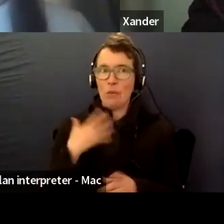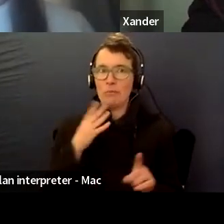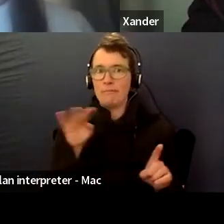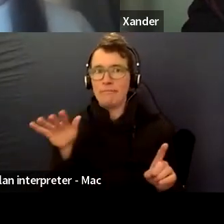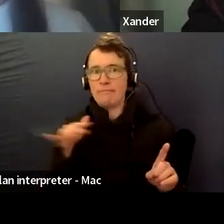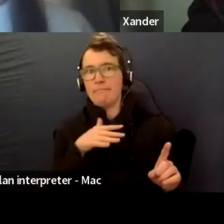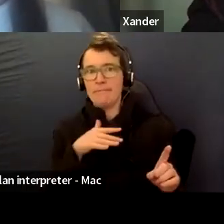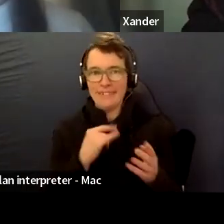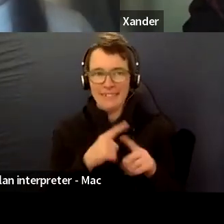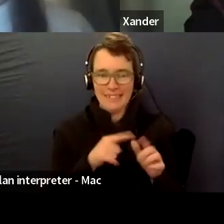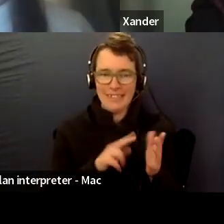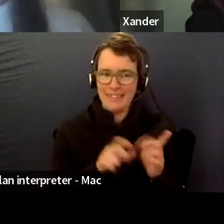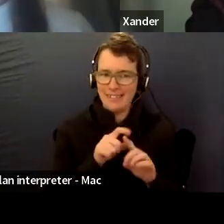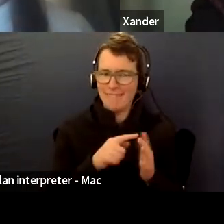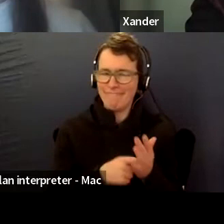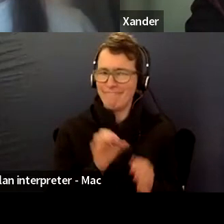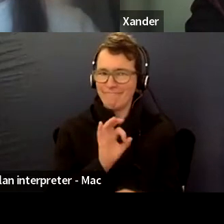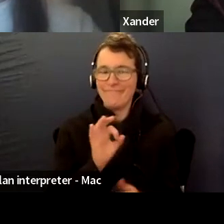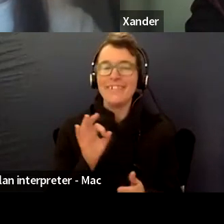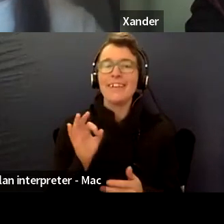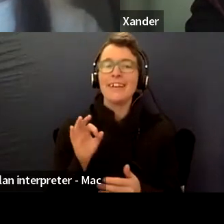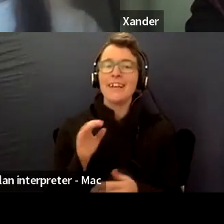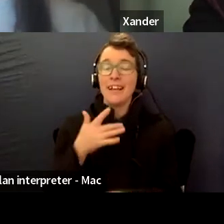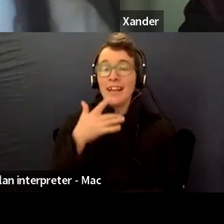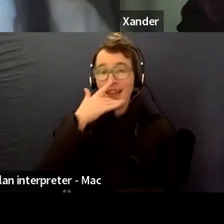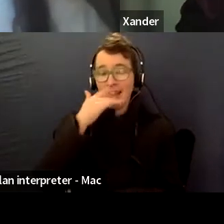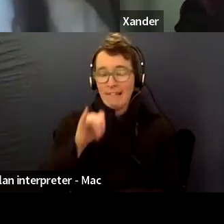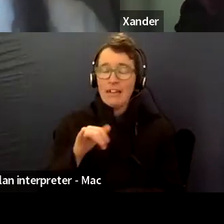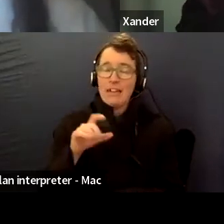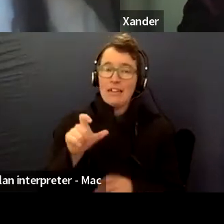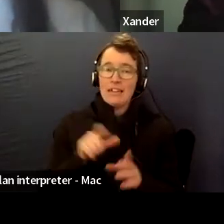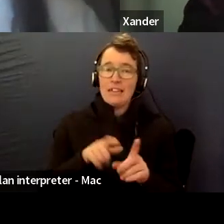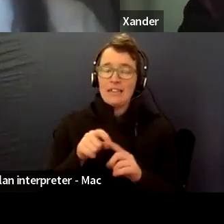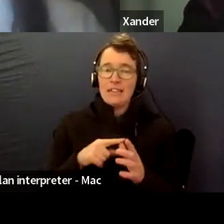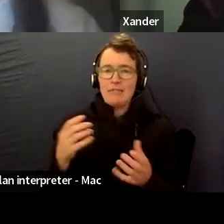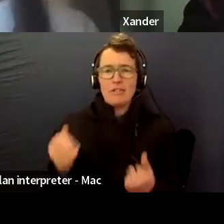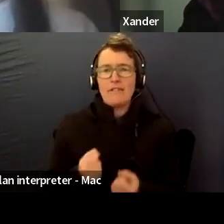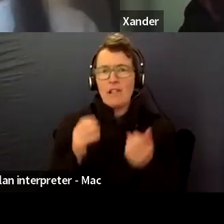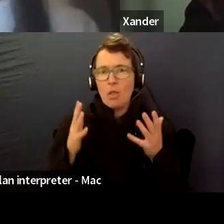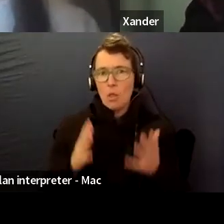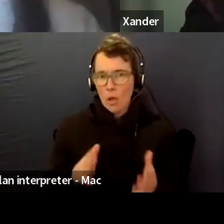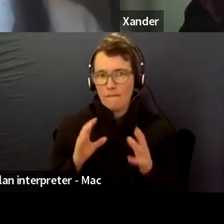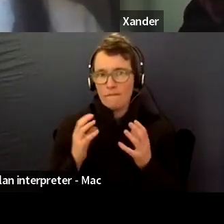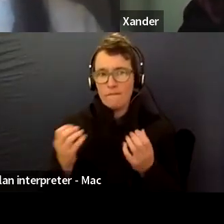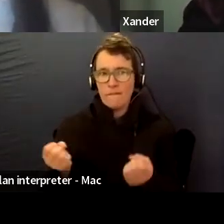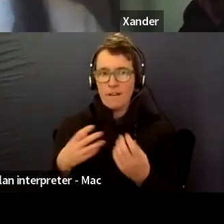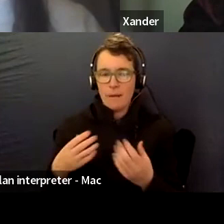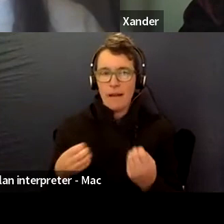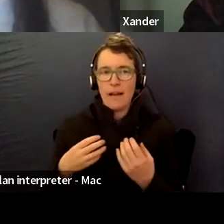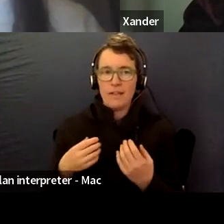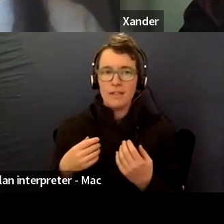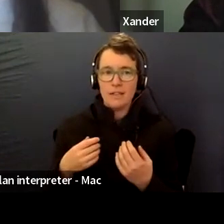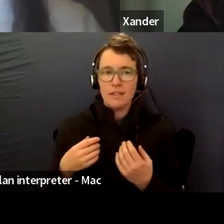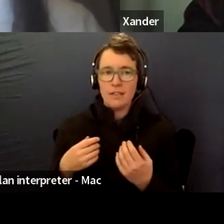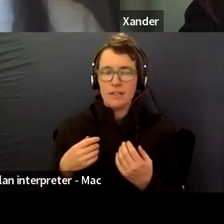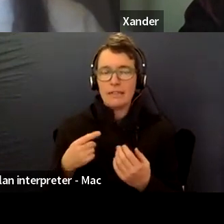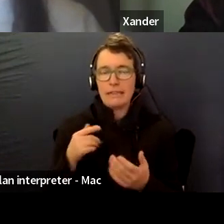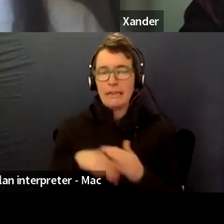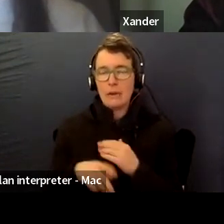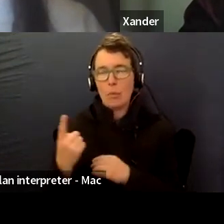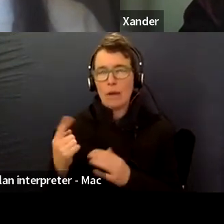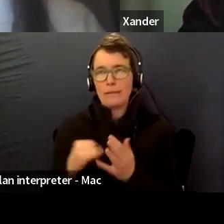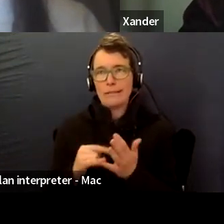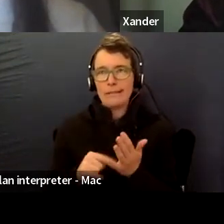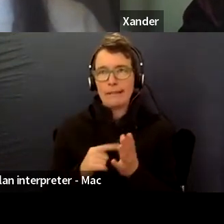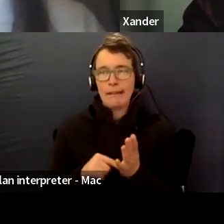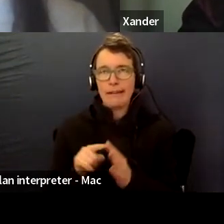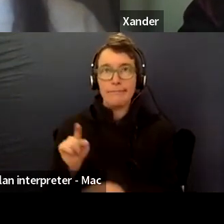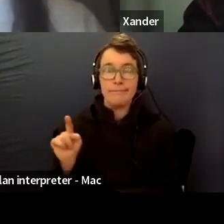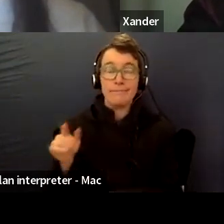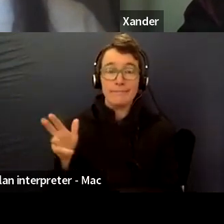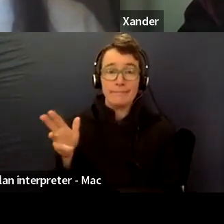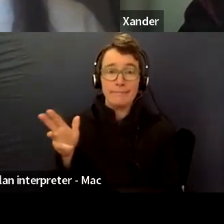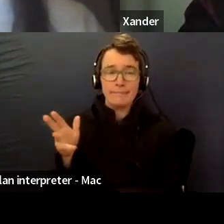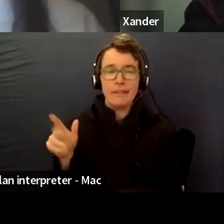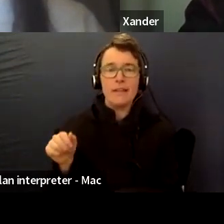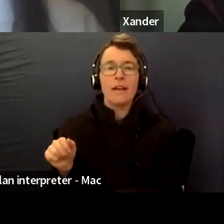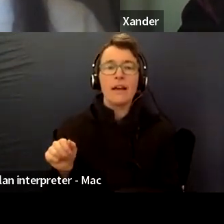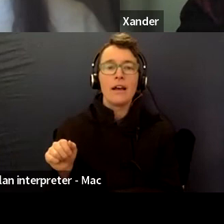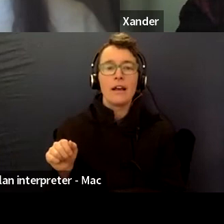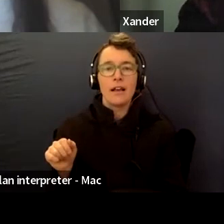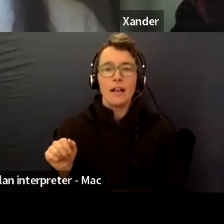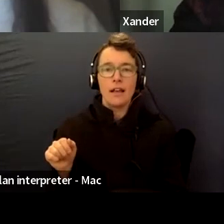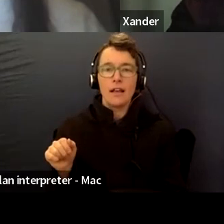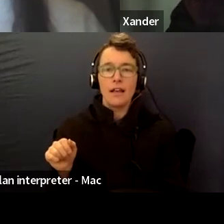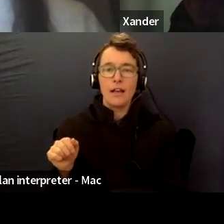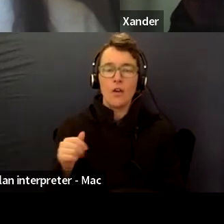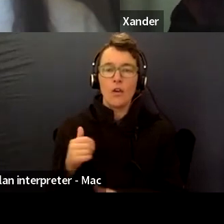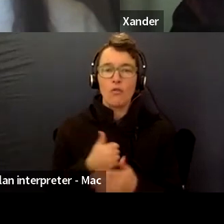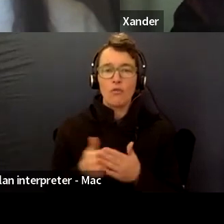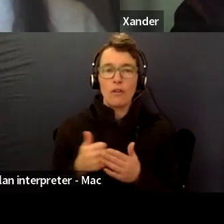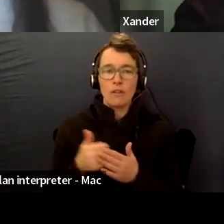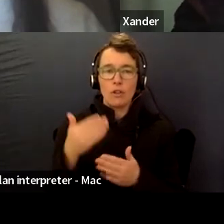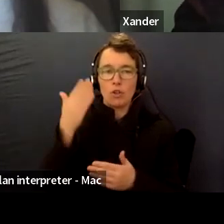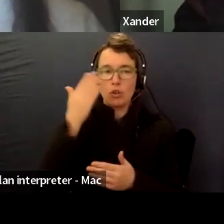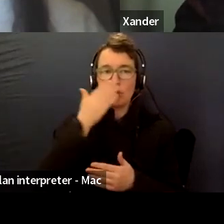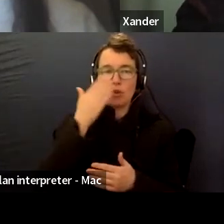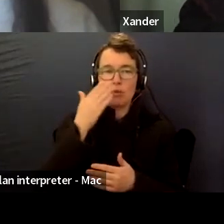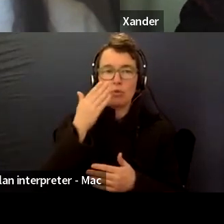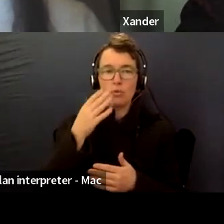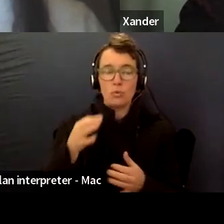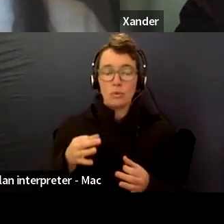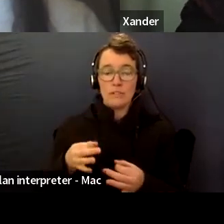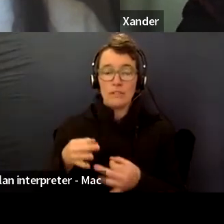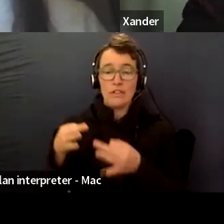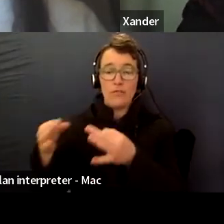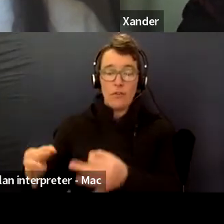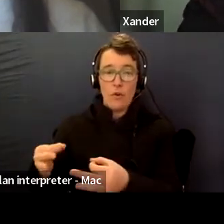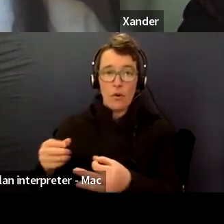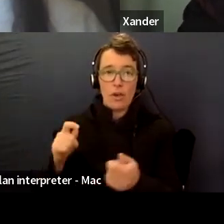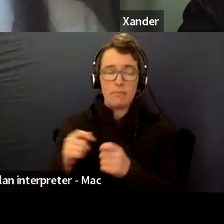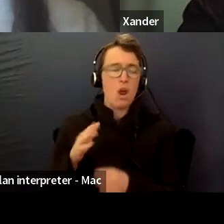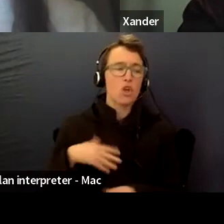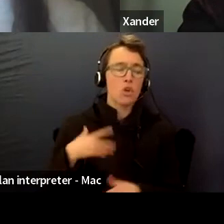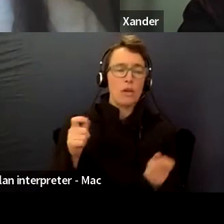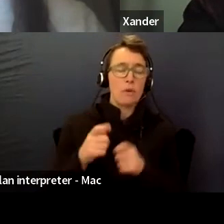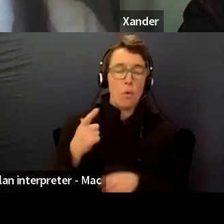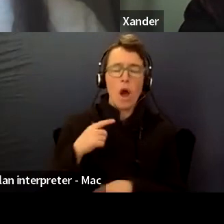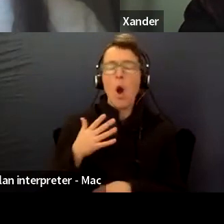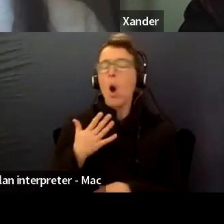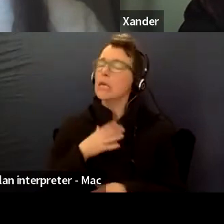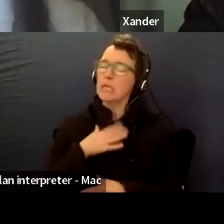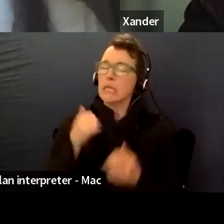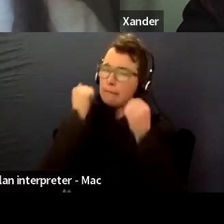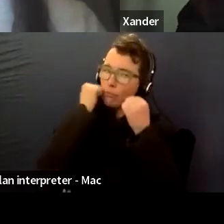Unfortunately, there has been a fair bit of feedback to cider and two other organizations in a particular stage that often schools would defer the delivery of adjustments by saying that they needed to wait for things like verification and funding and